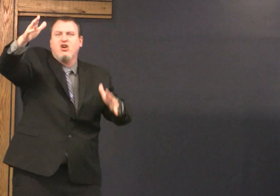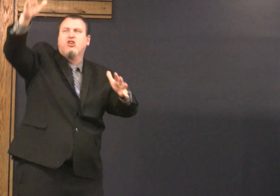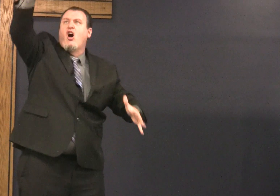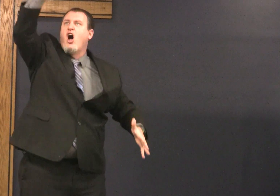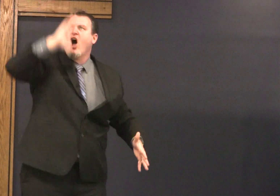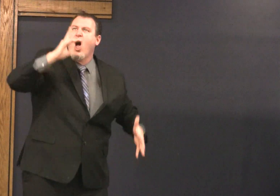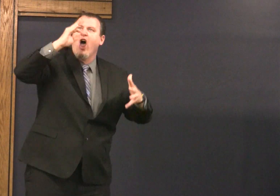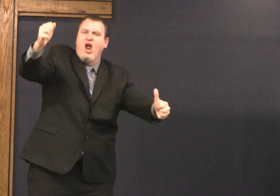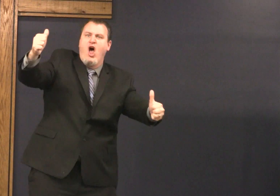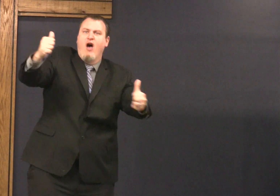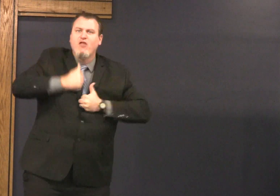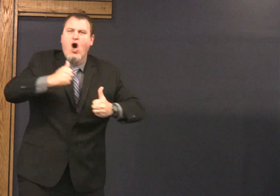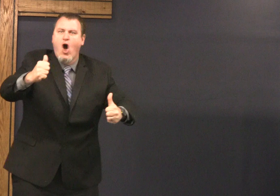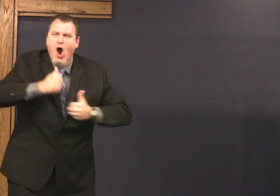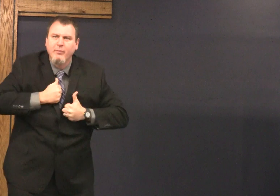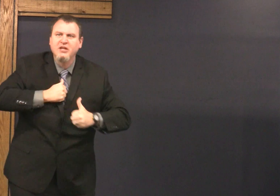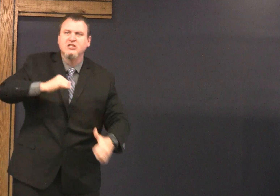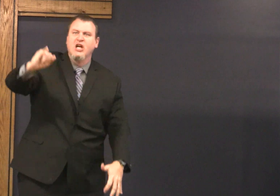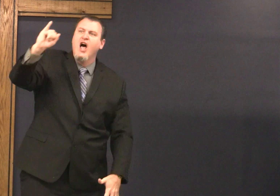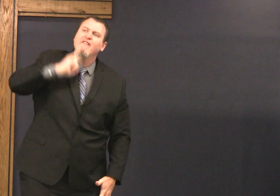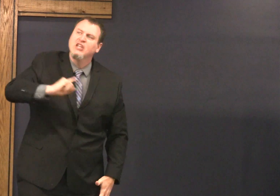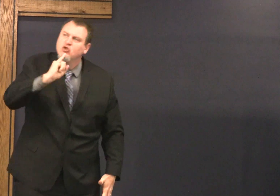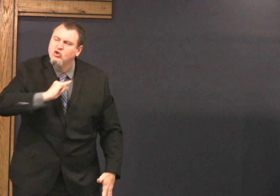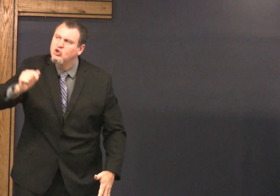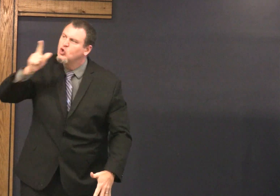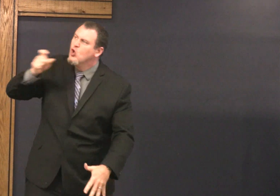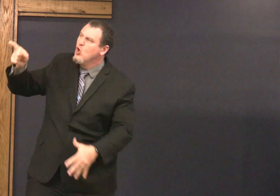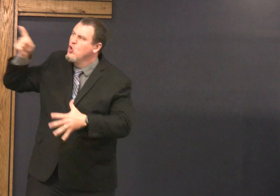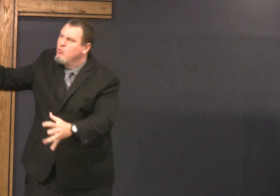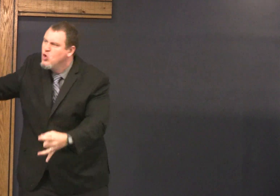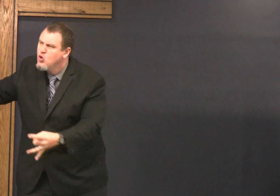and the Lord of hosts and God's Army of Israel